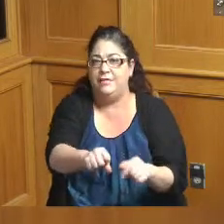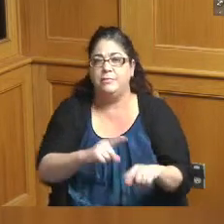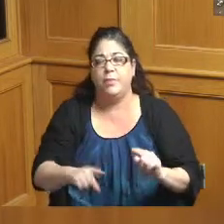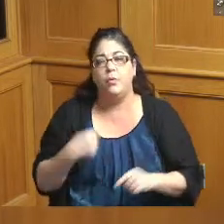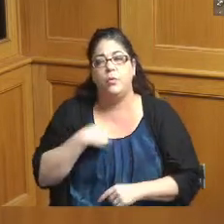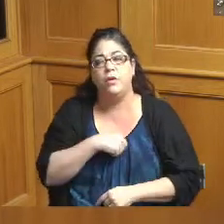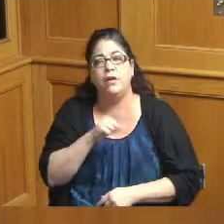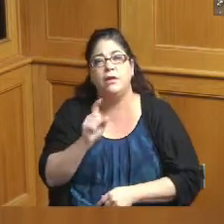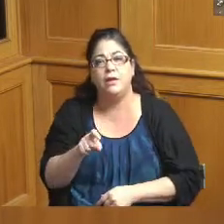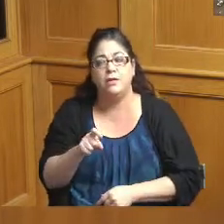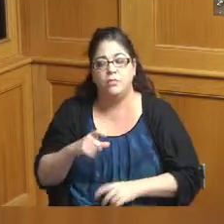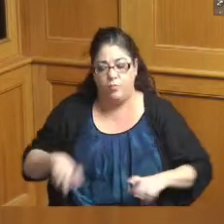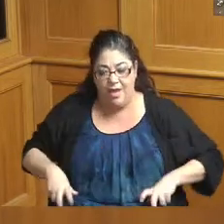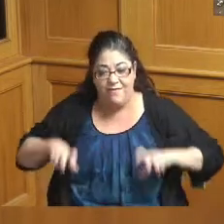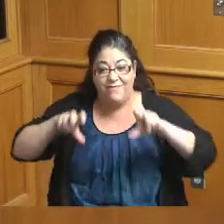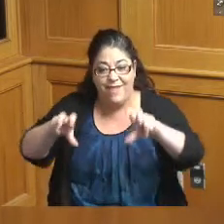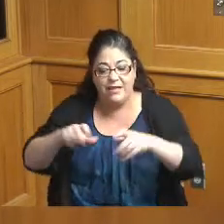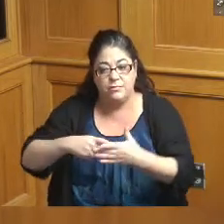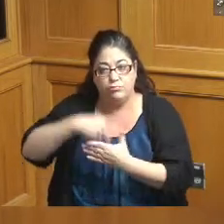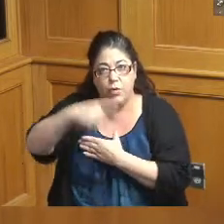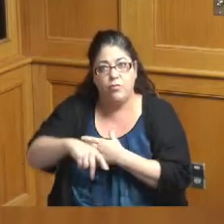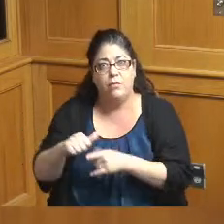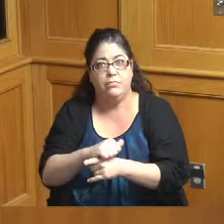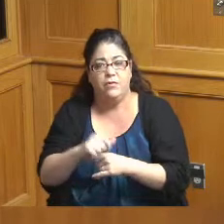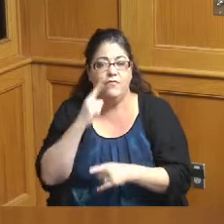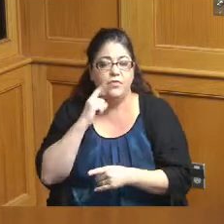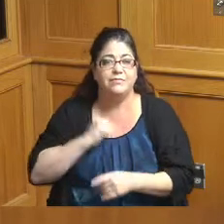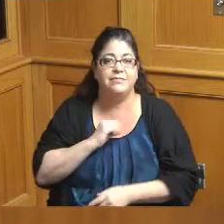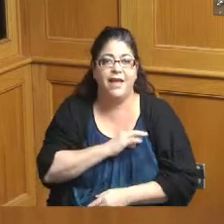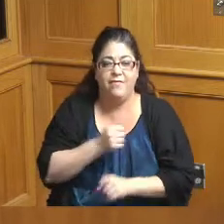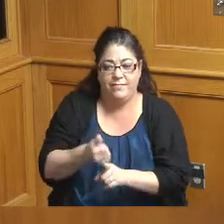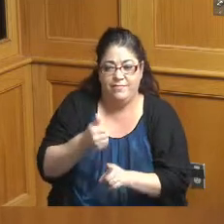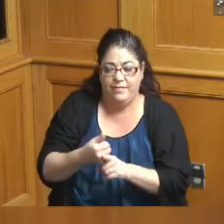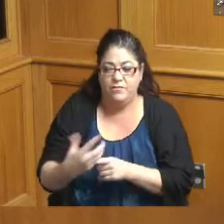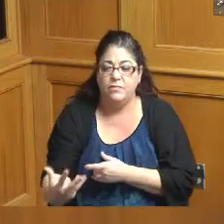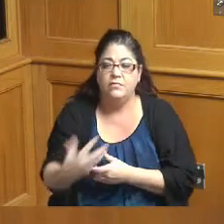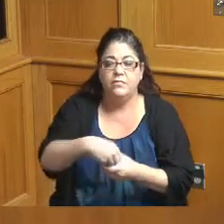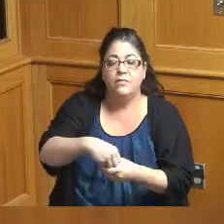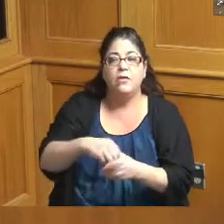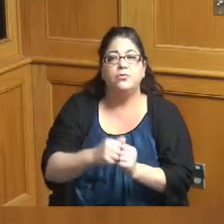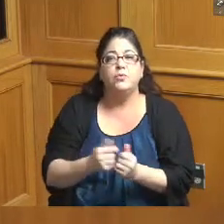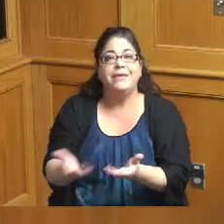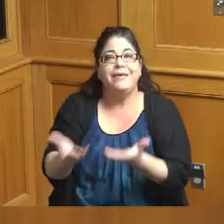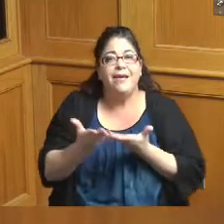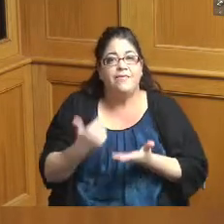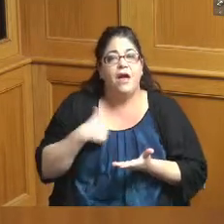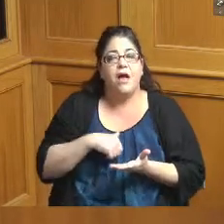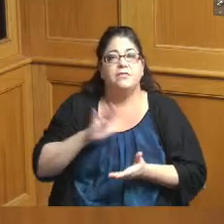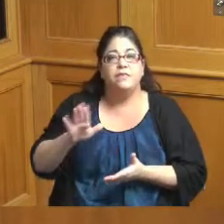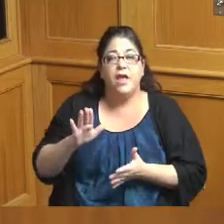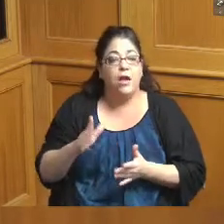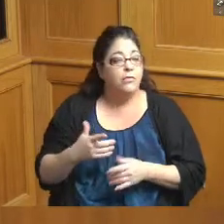into making sure that we have opportunities for staff to provide I think updated training updated